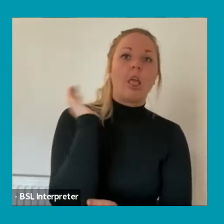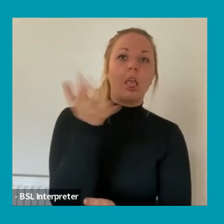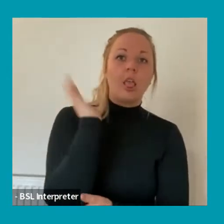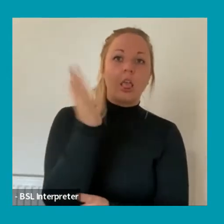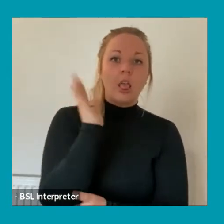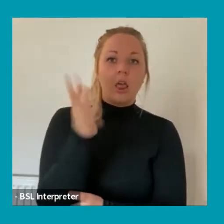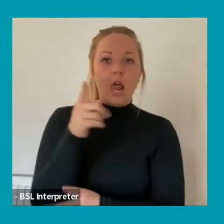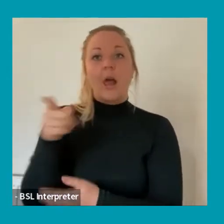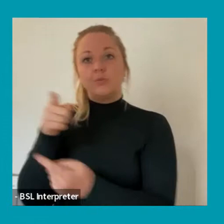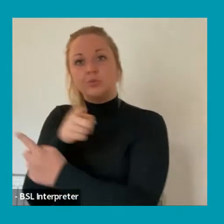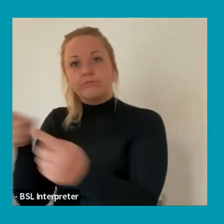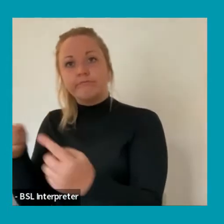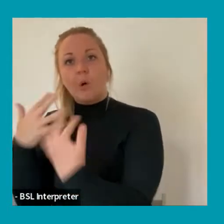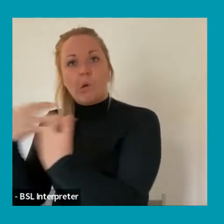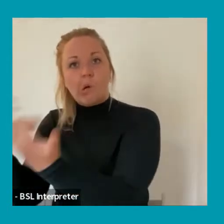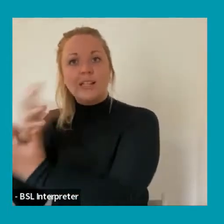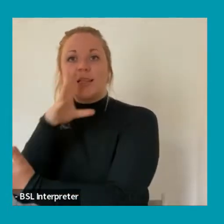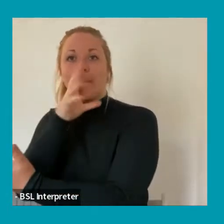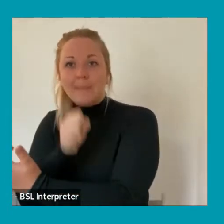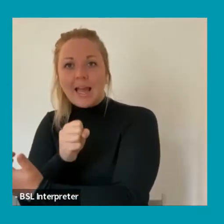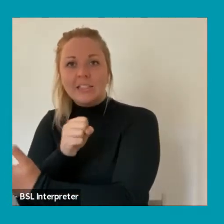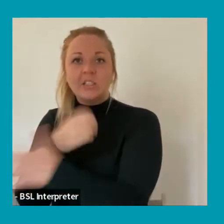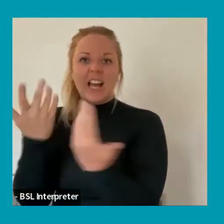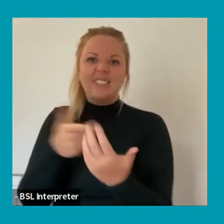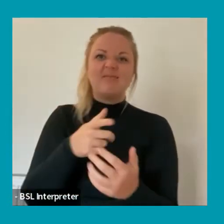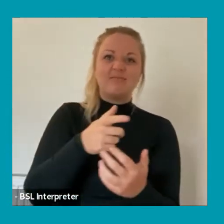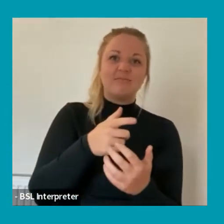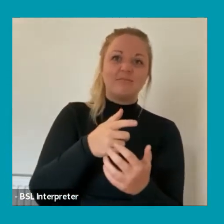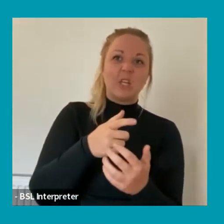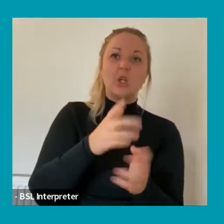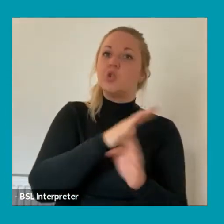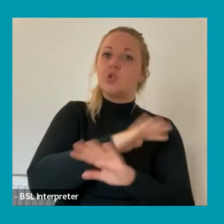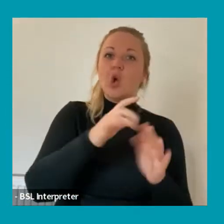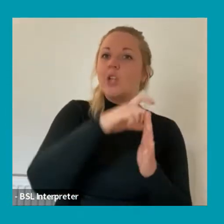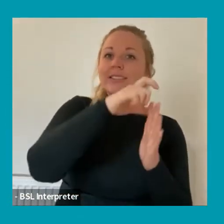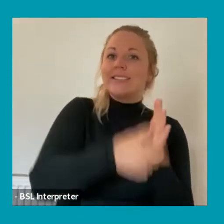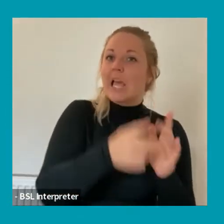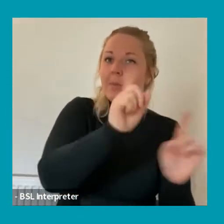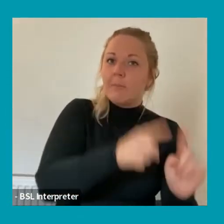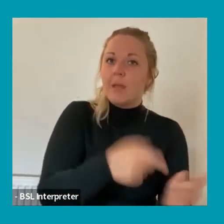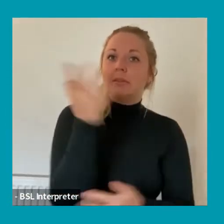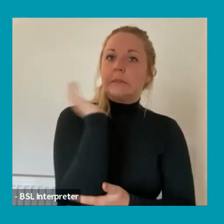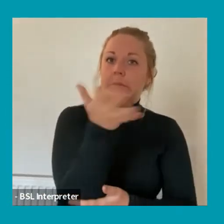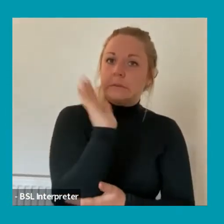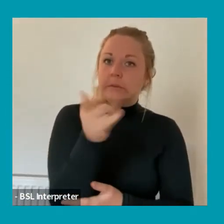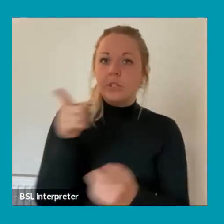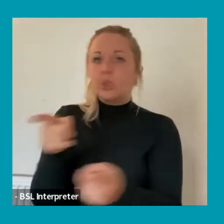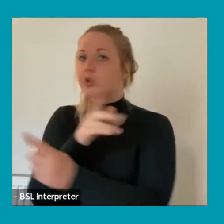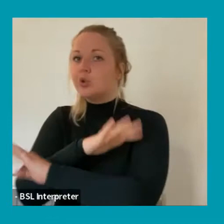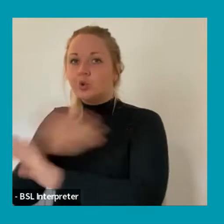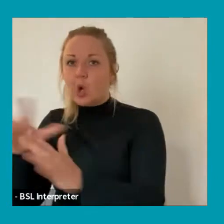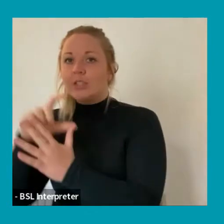And non-disabled people, you would have the whole disability conference full of nondisabled people, telling